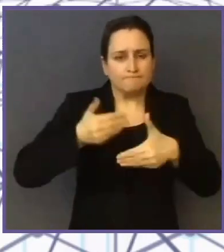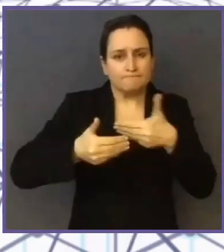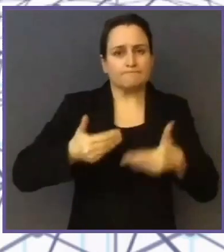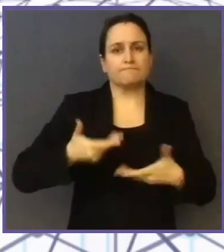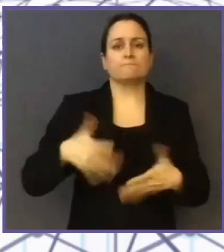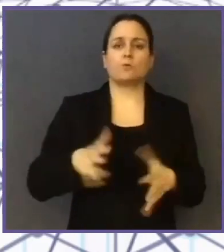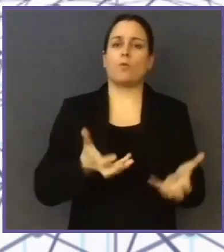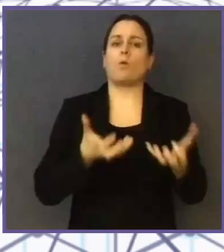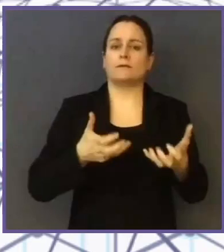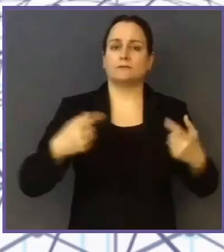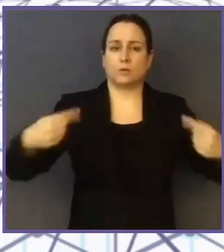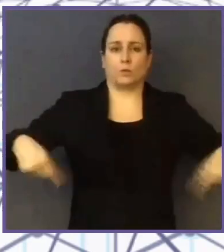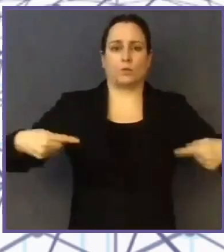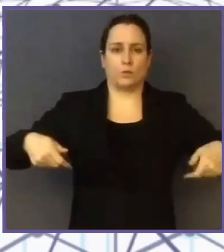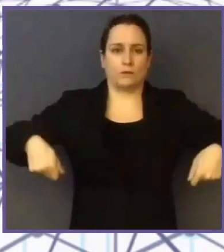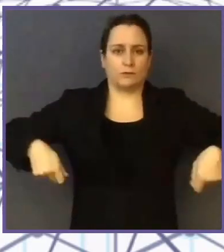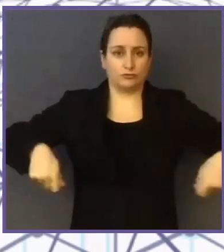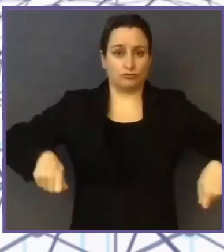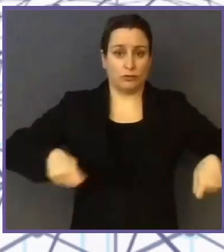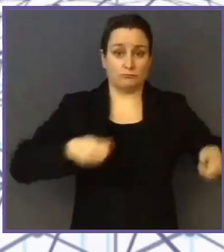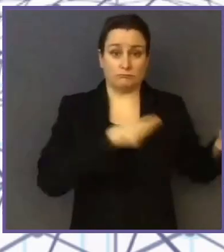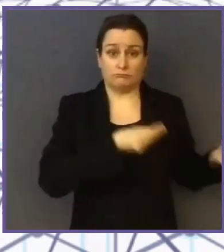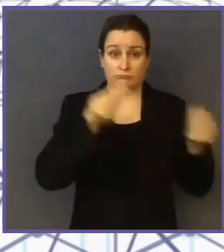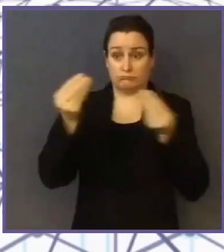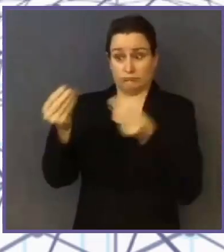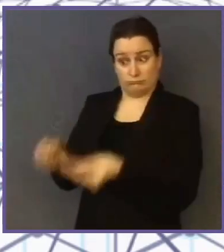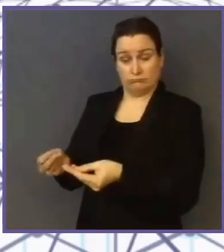But currently we're talking to the Ministry of Health about how to proceed best with that,